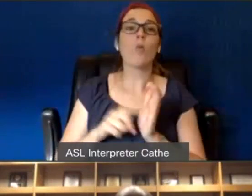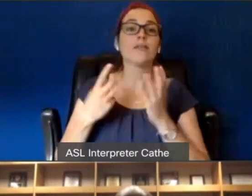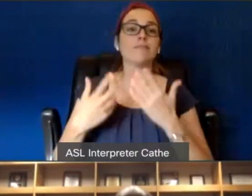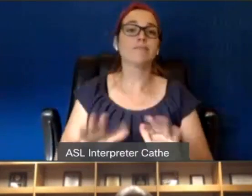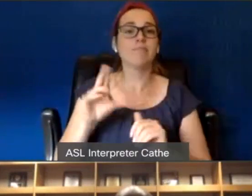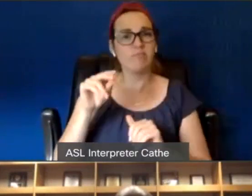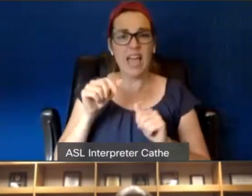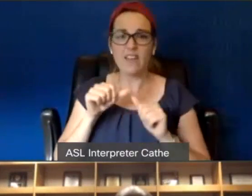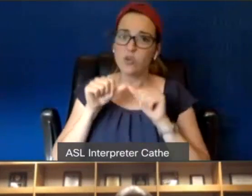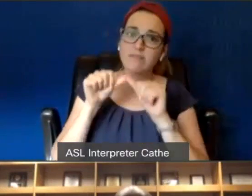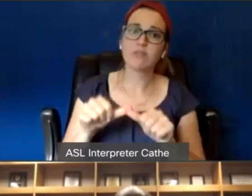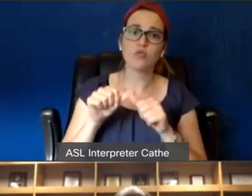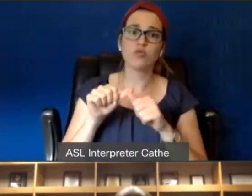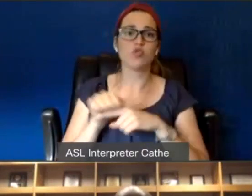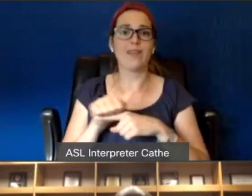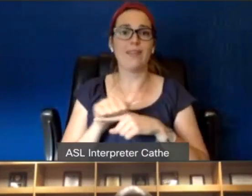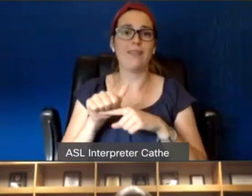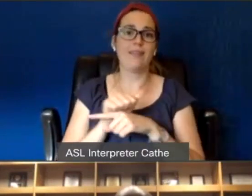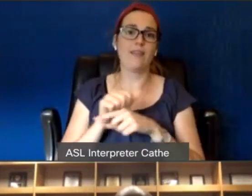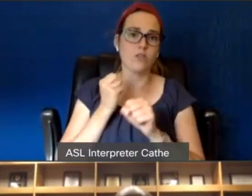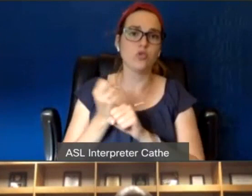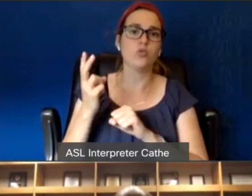throughout the two years and then you go through the process of renewing it.